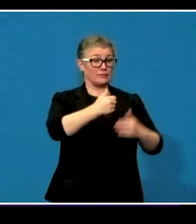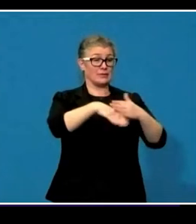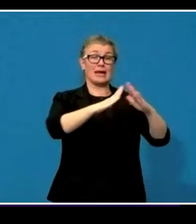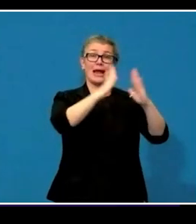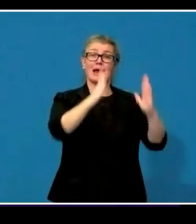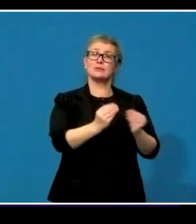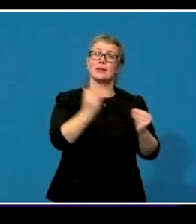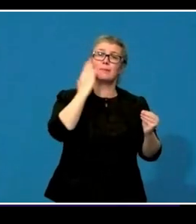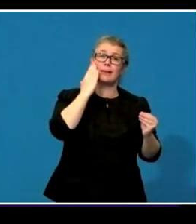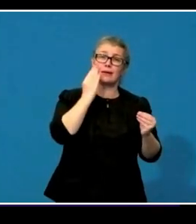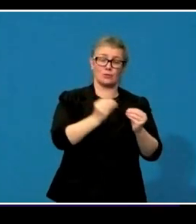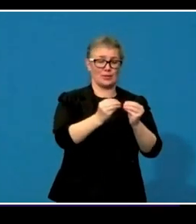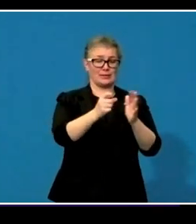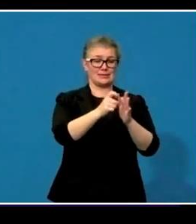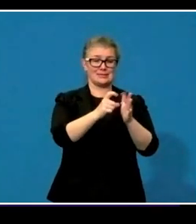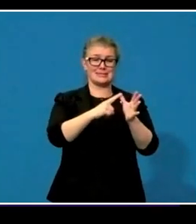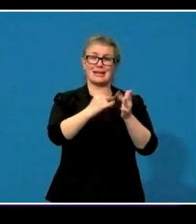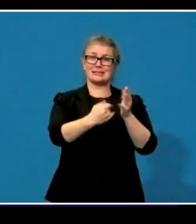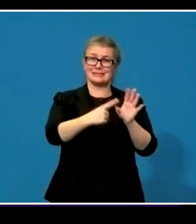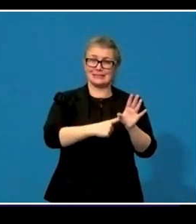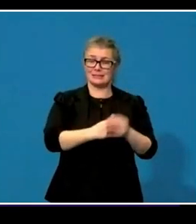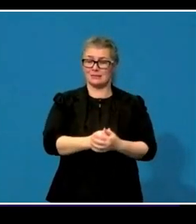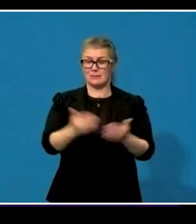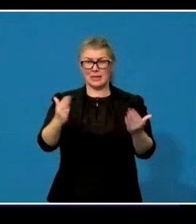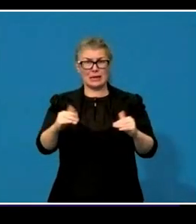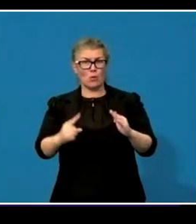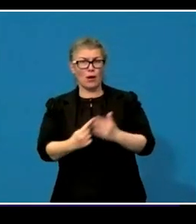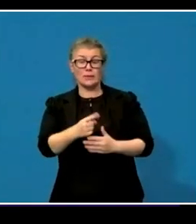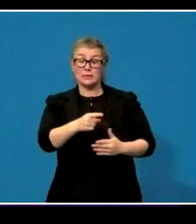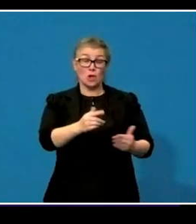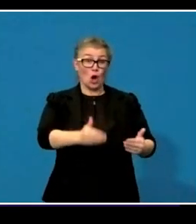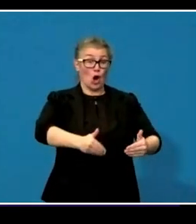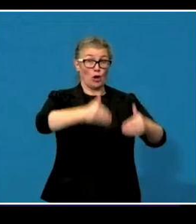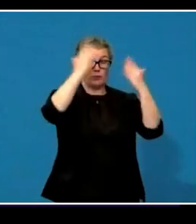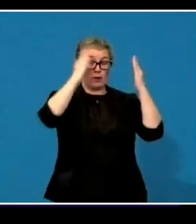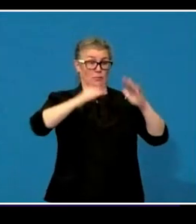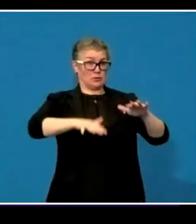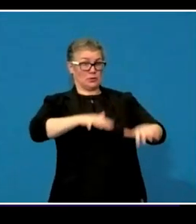They found it, again, overwhelming to be able to navigate that scheme and that